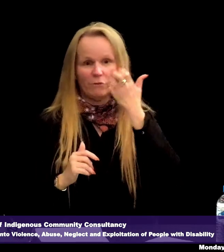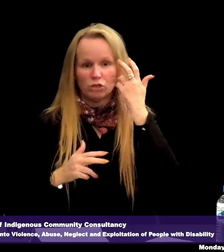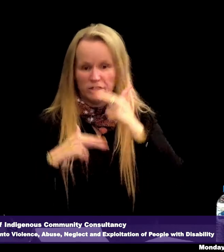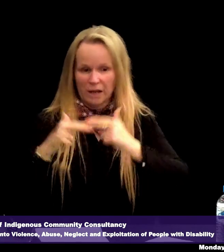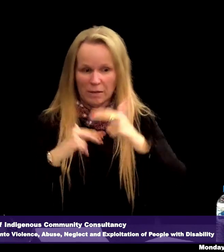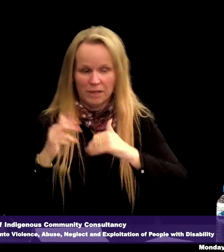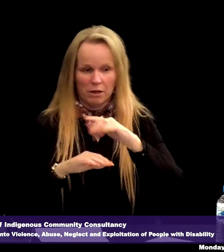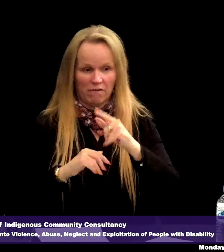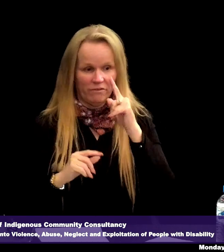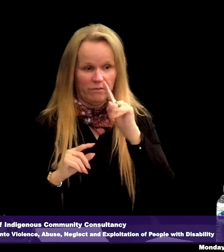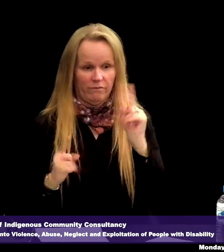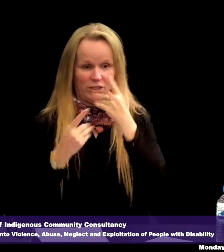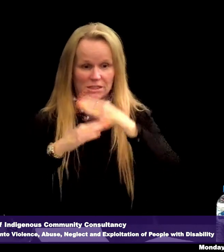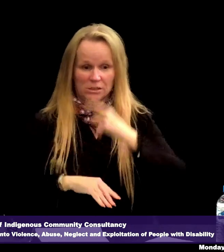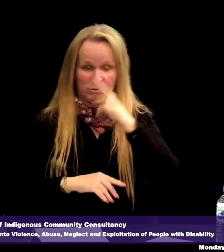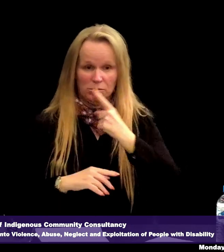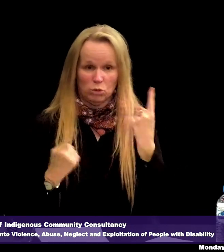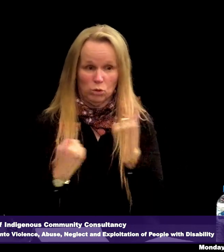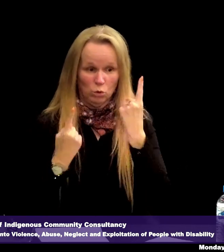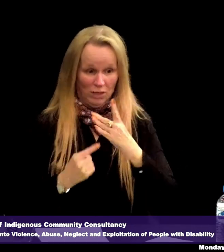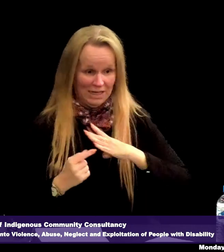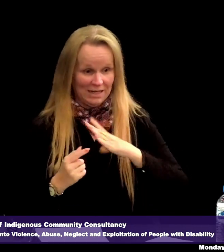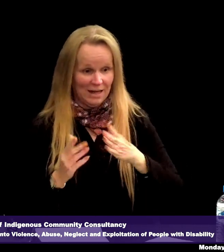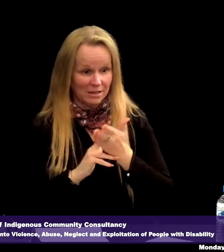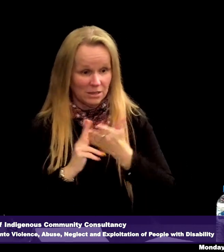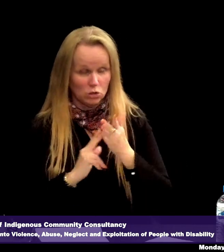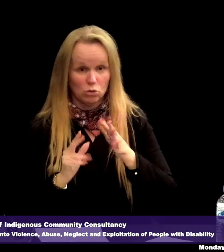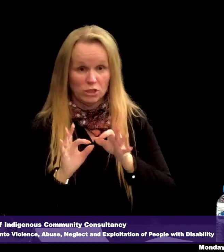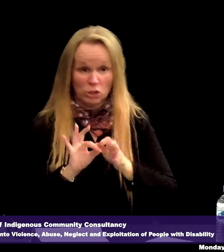So if you are thinking about future development of First Nations people who need